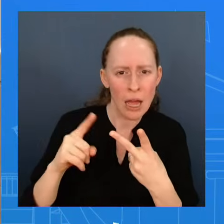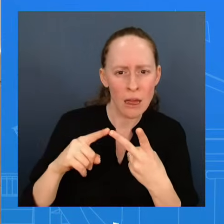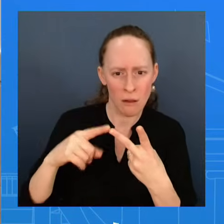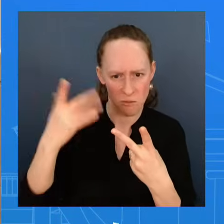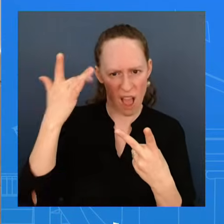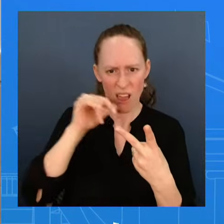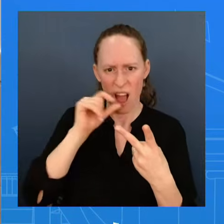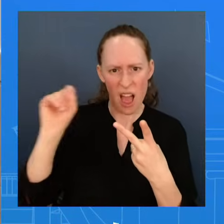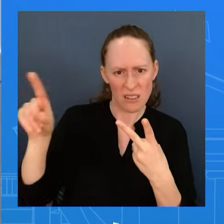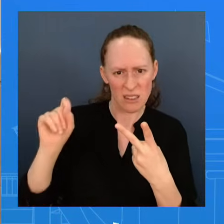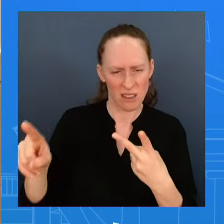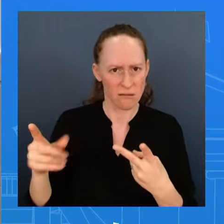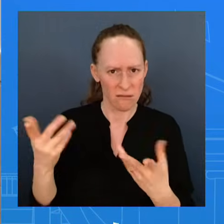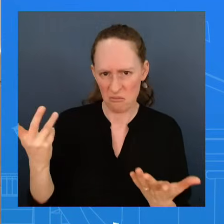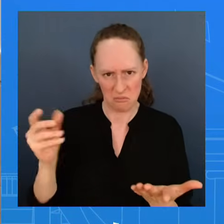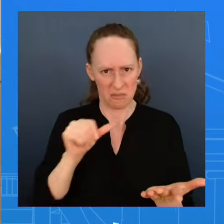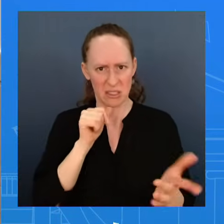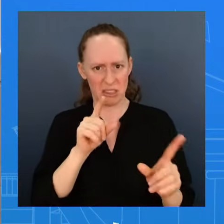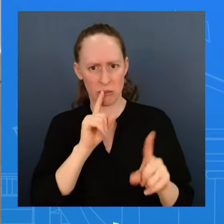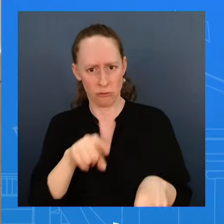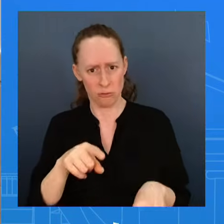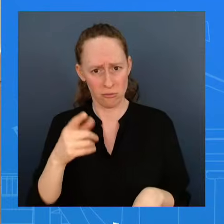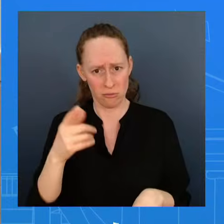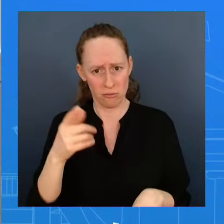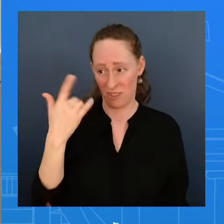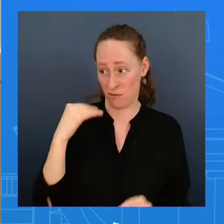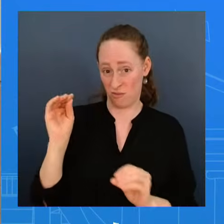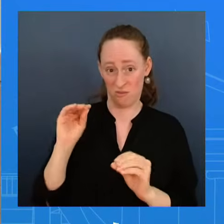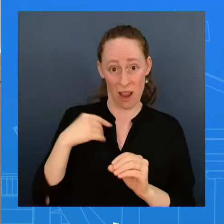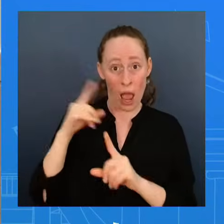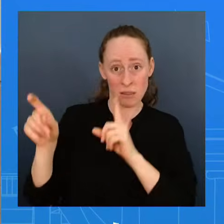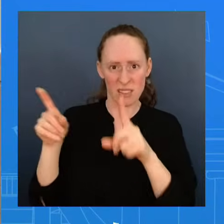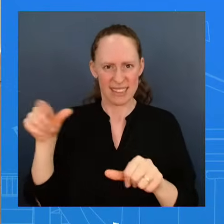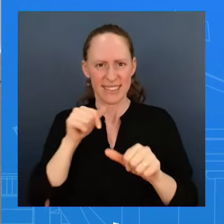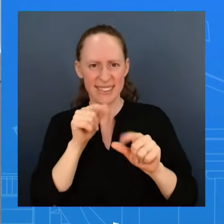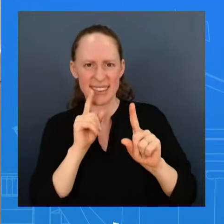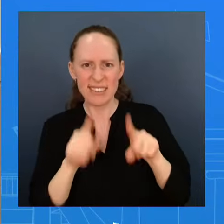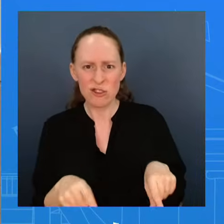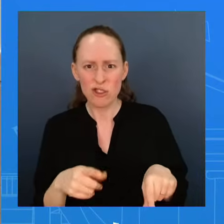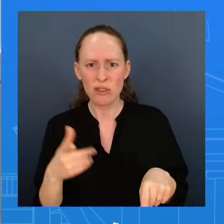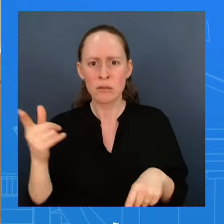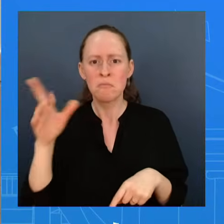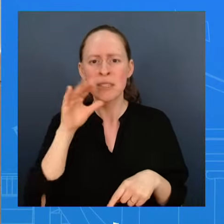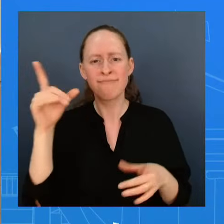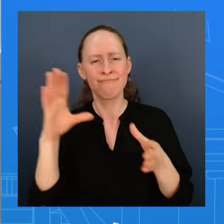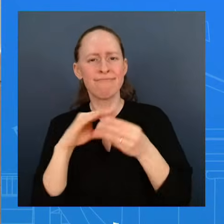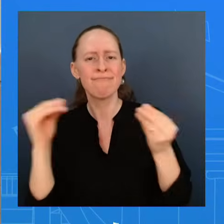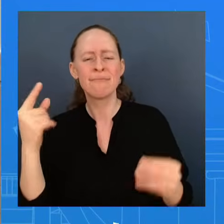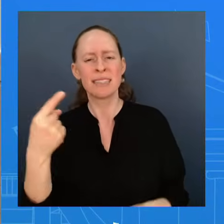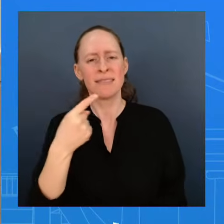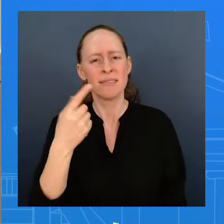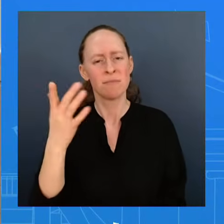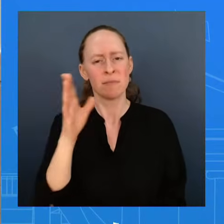He did take a question where he said he condemns those who don't understand what's going on with the Palestinians. I know you've been asked about that. Ms. Jean-Pierre: Yeah. The Press: But since you brought up Charlottesville,